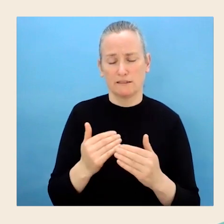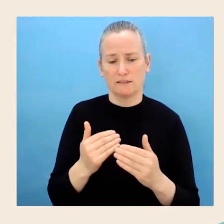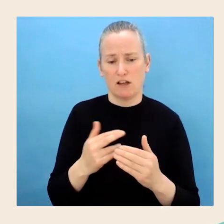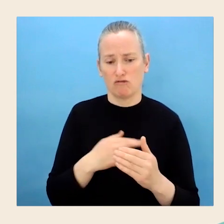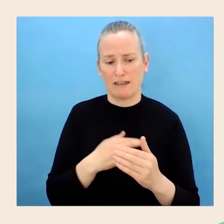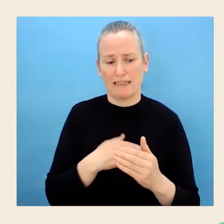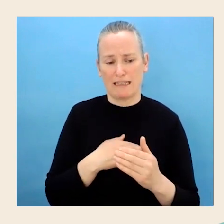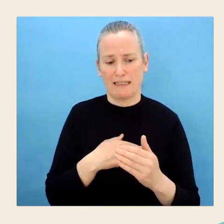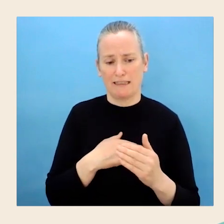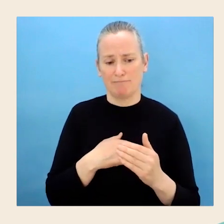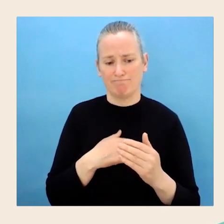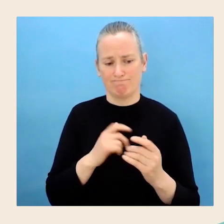or their different needs.